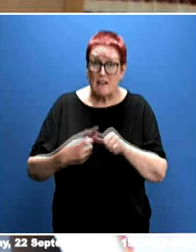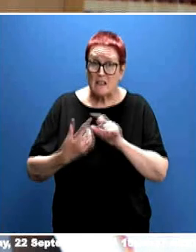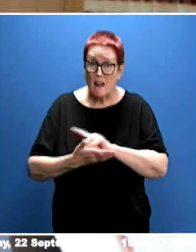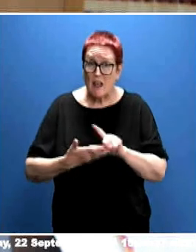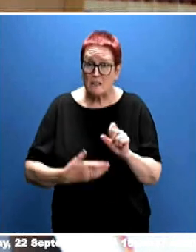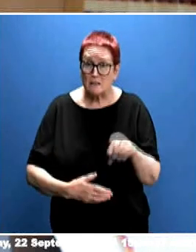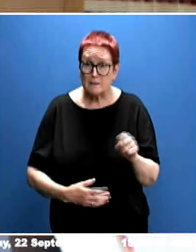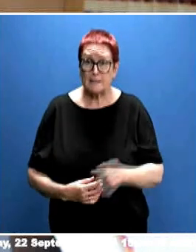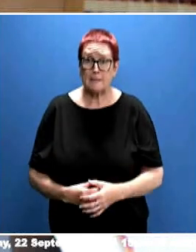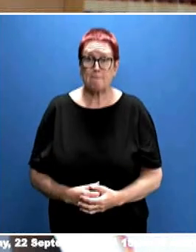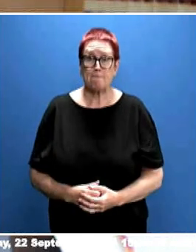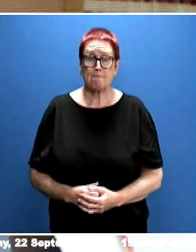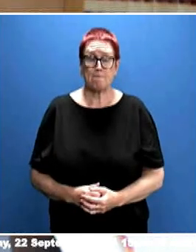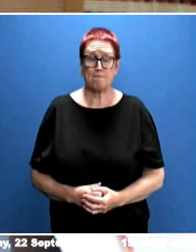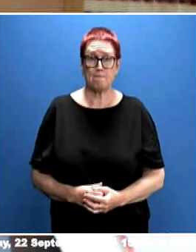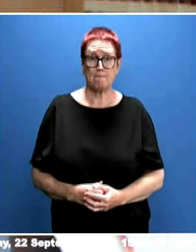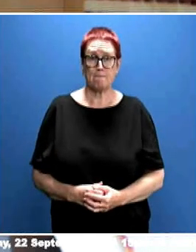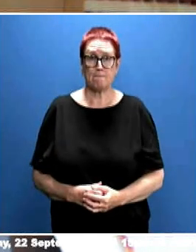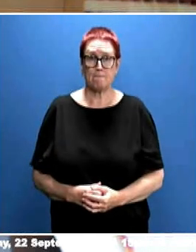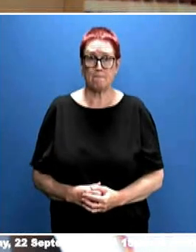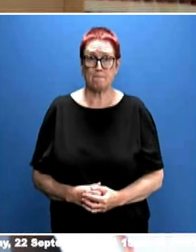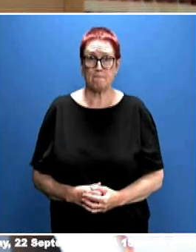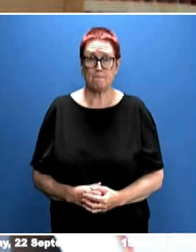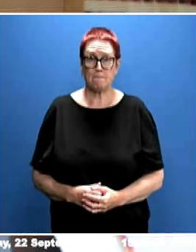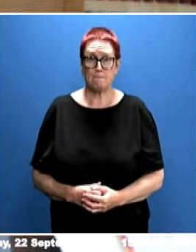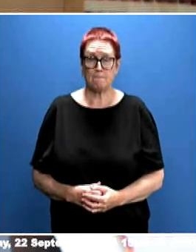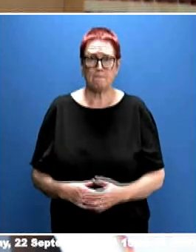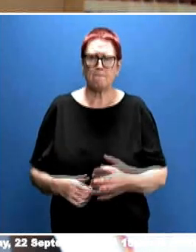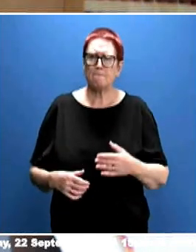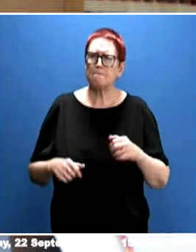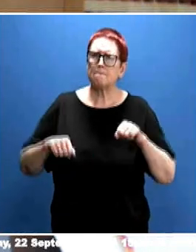and is it something that would be recorded in the intake? I'm here to help.